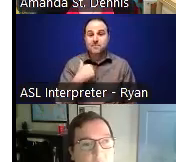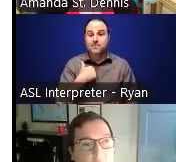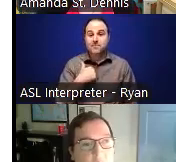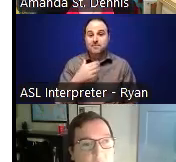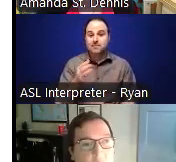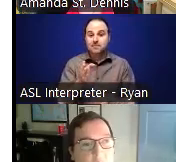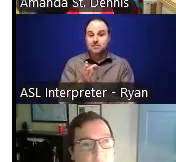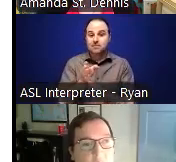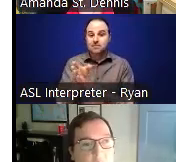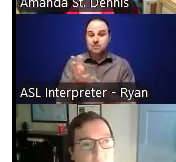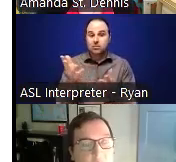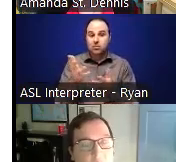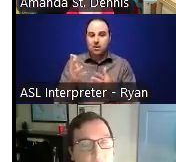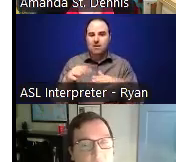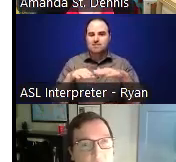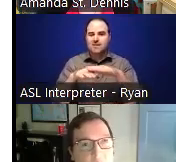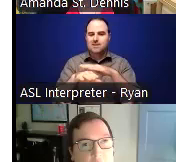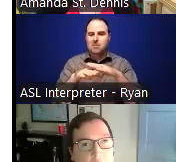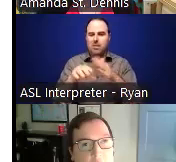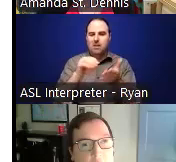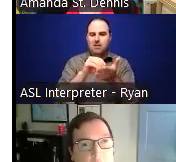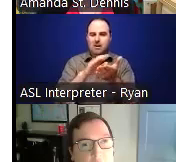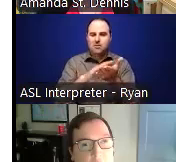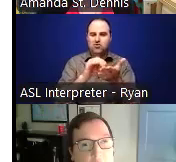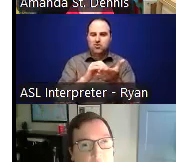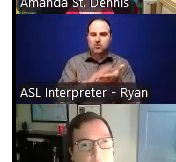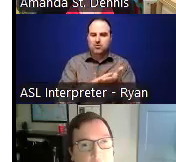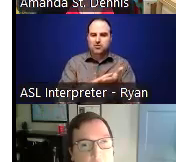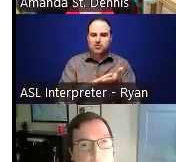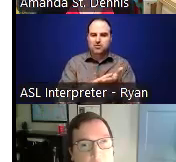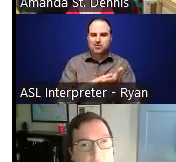accessible documentation. I should say I'm like a baby specialist,